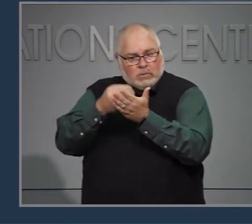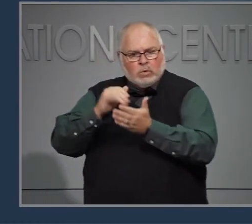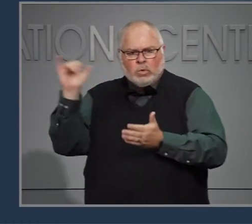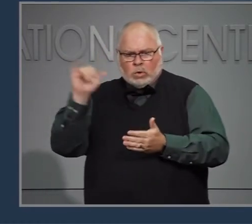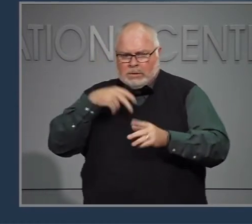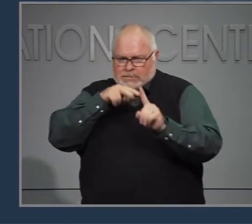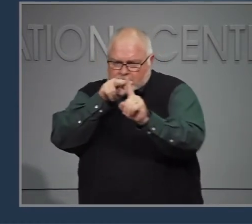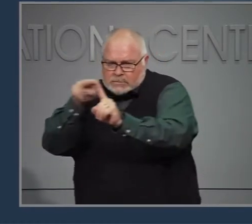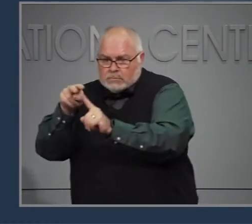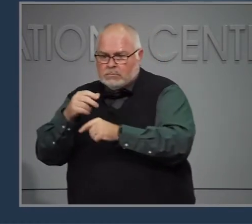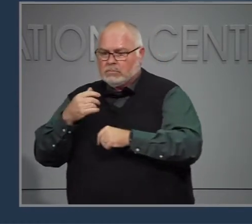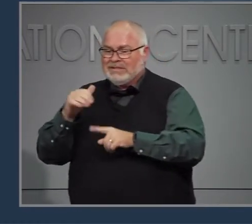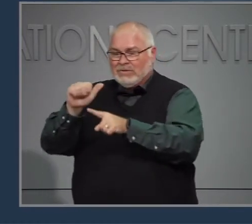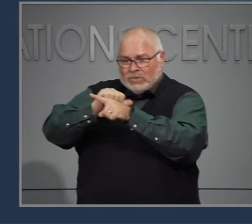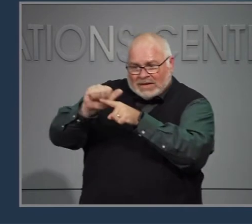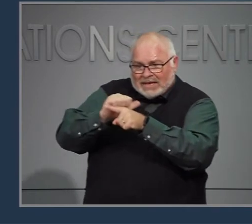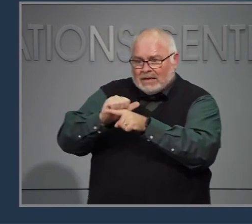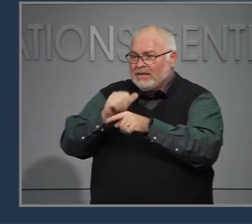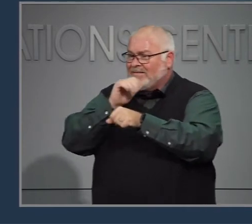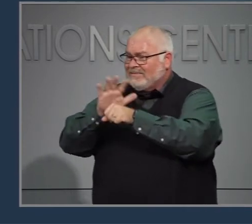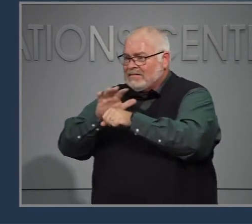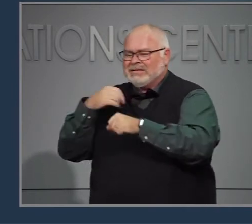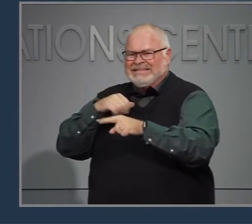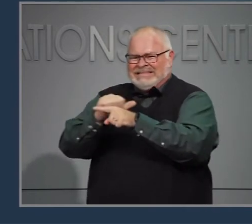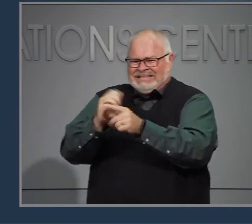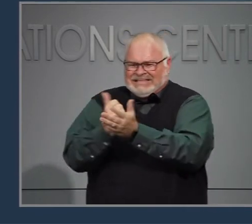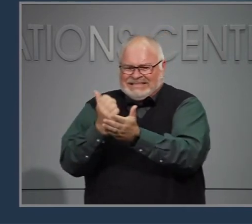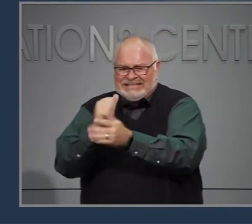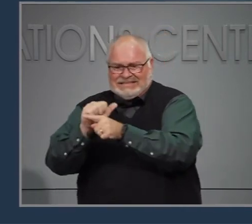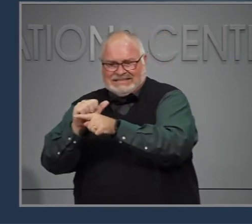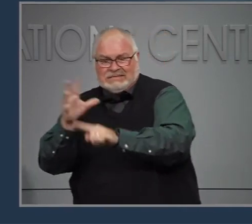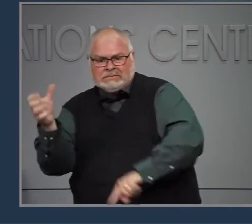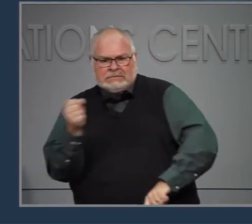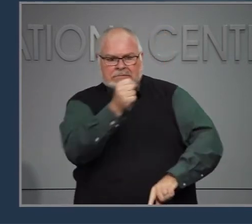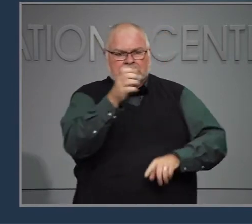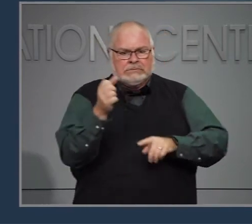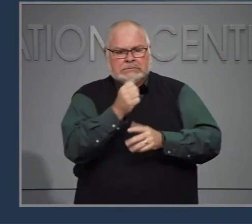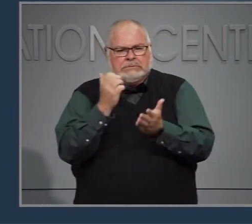ONCE AGAIN I WANT TO EMPHASIZE AND APPLAUD THE WORK SO MANY DEDICATED NURSING HOME STAFF